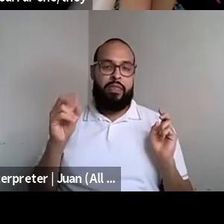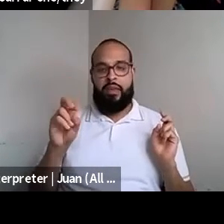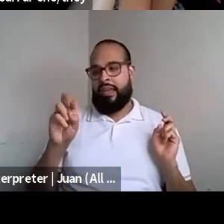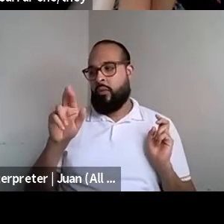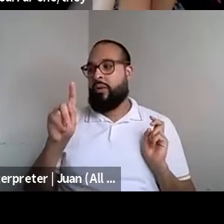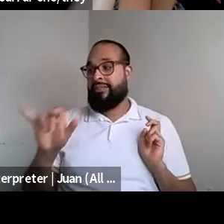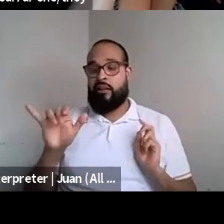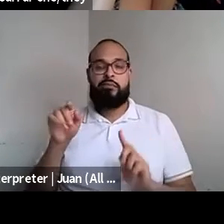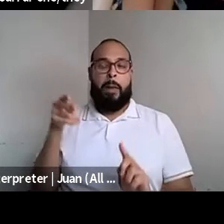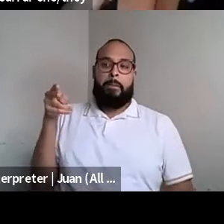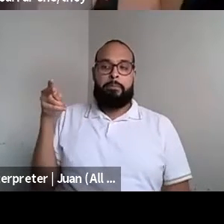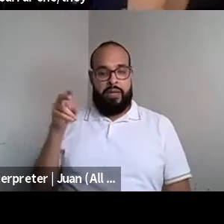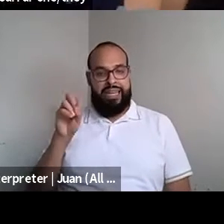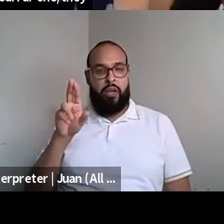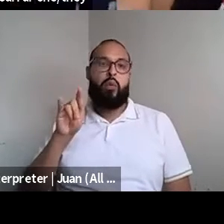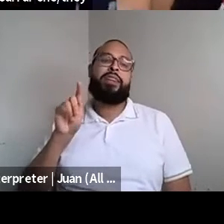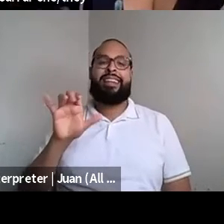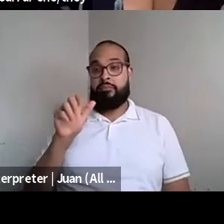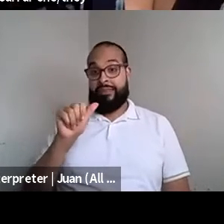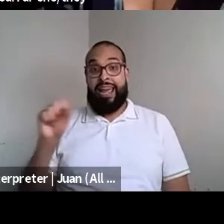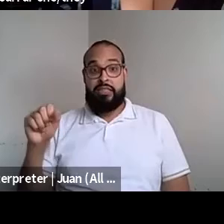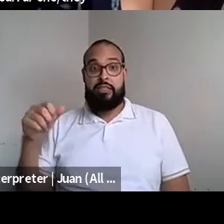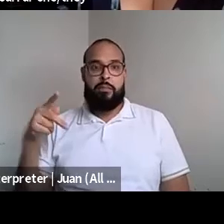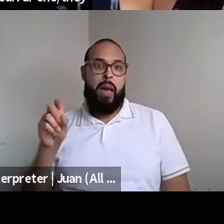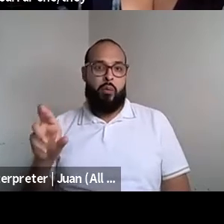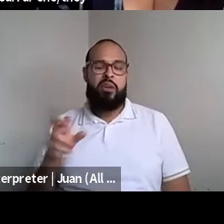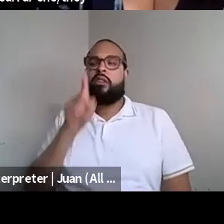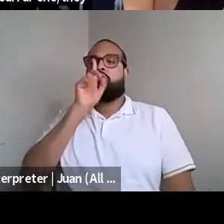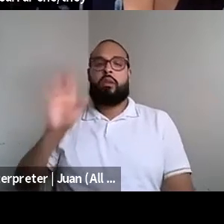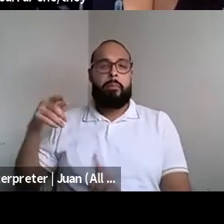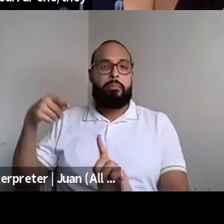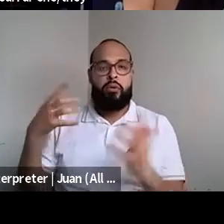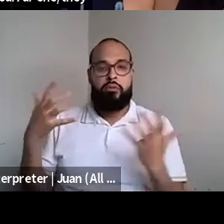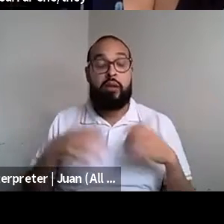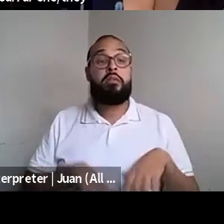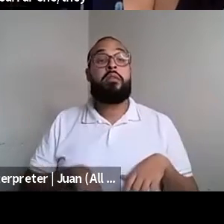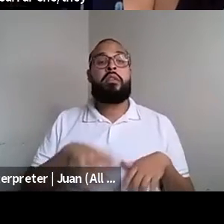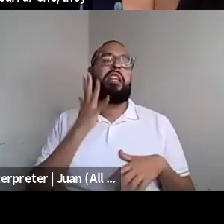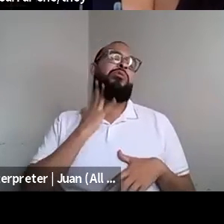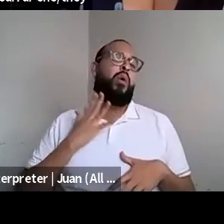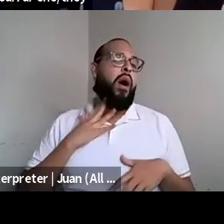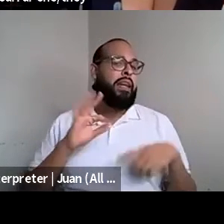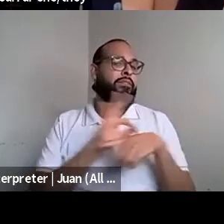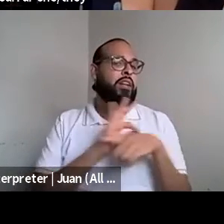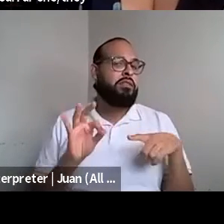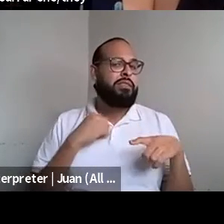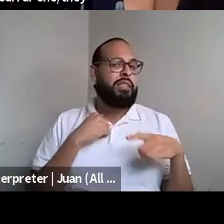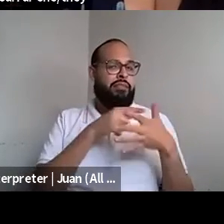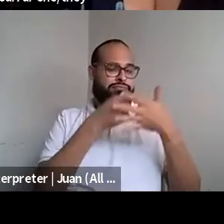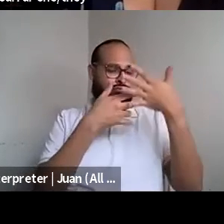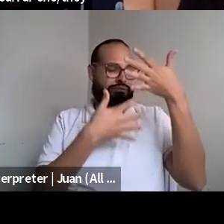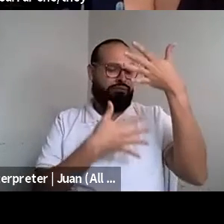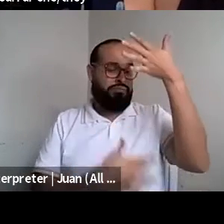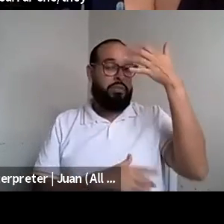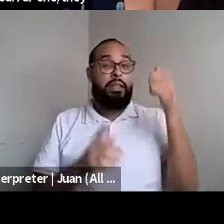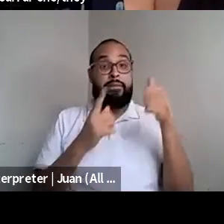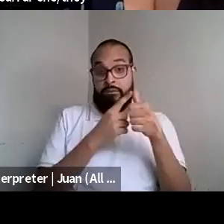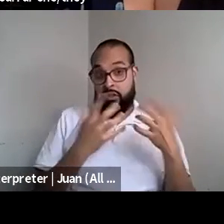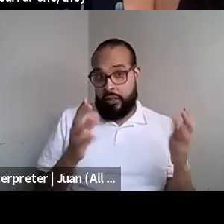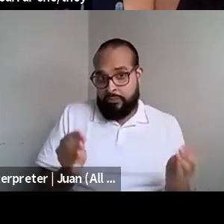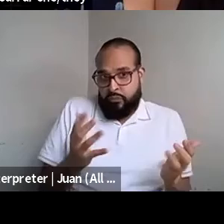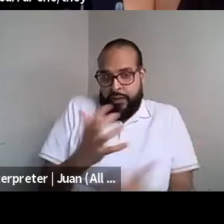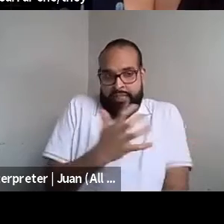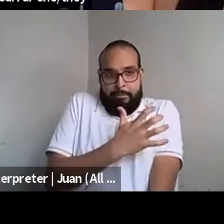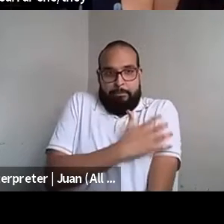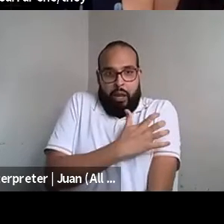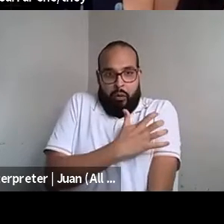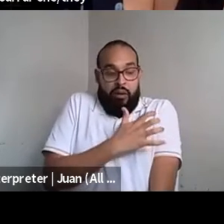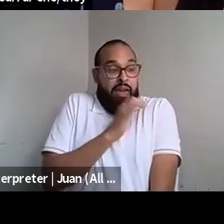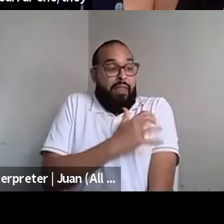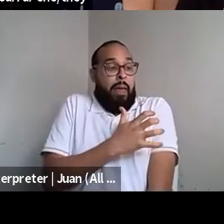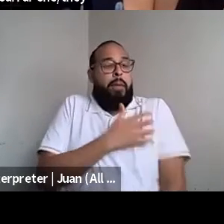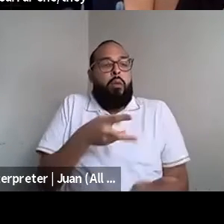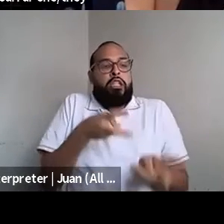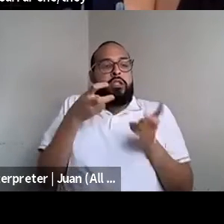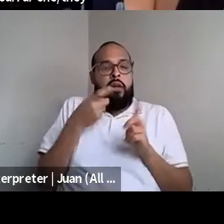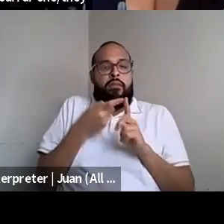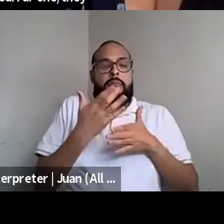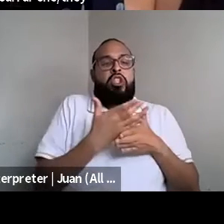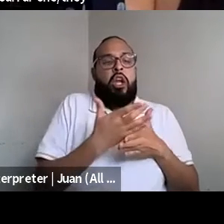Kenyon Farrow (he/him/his): What she says in this you know essay is the erotic functions for me in several rays. And the first is in providing the power which comes from sharing deeply any pursuit with another person.